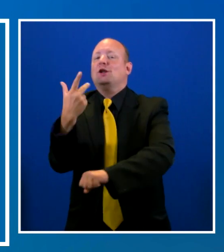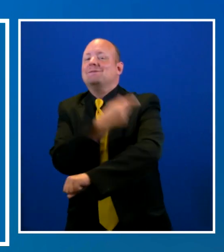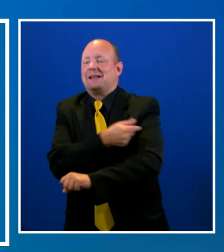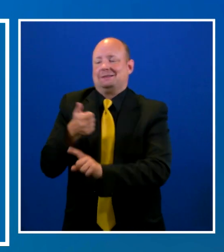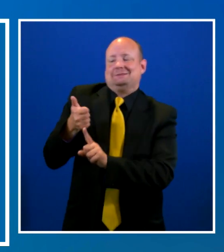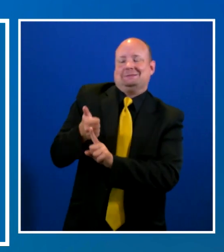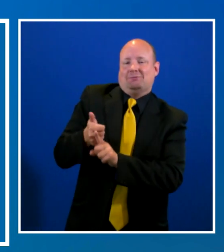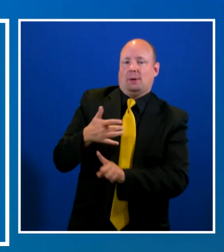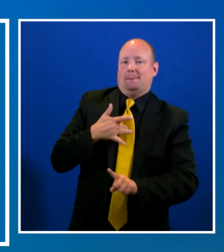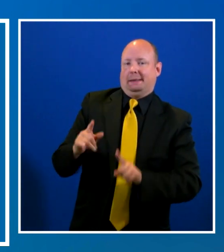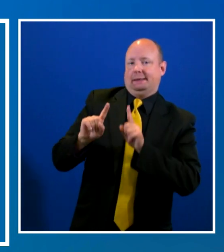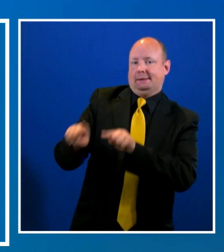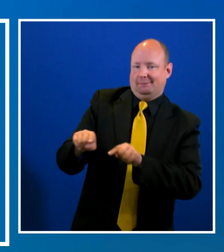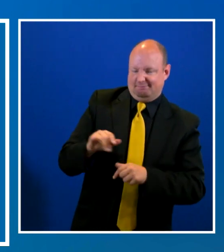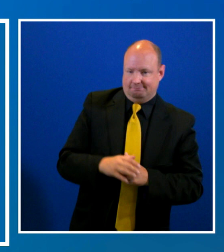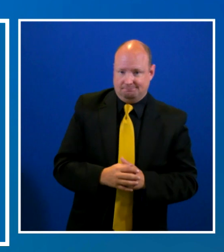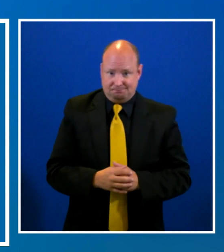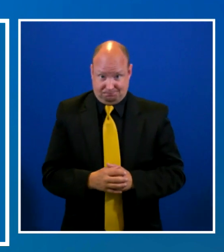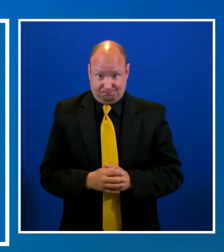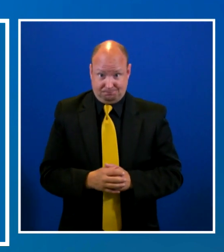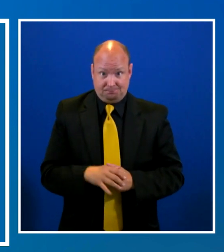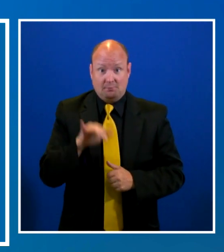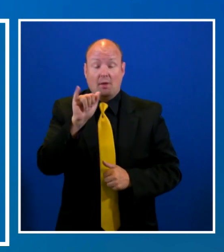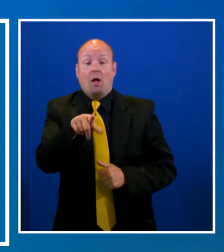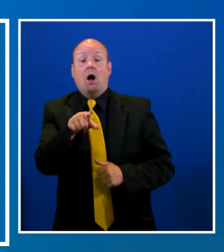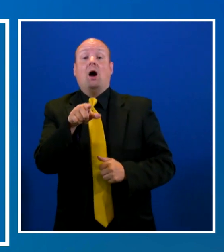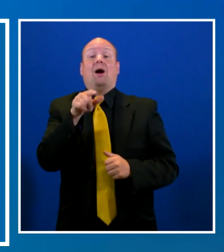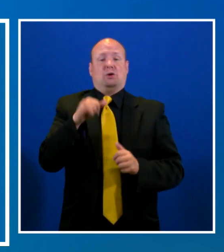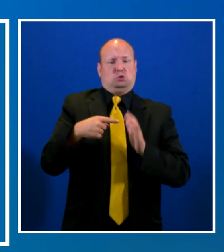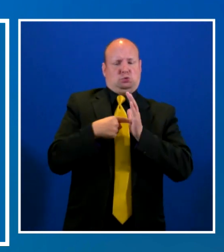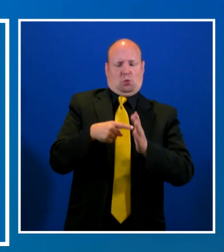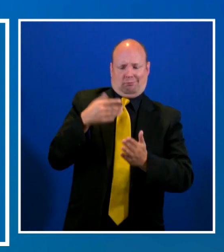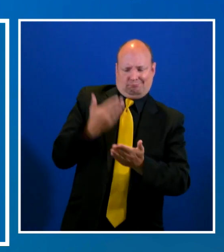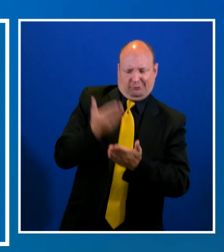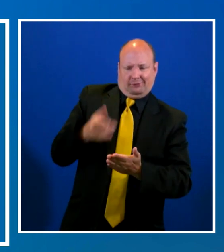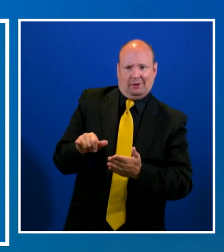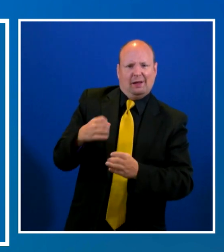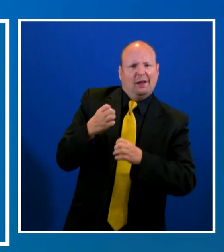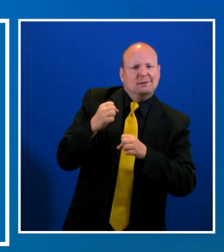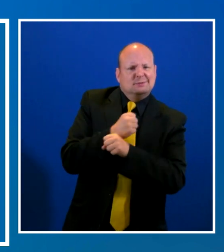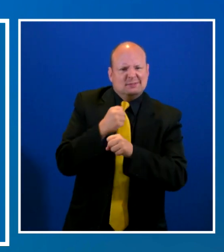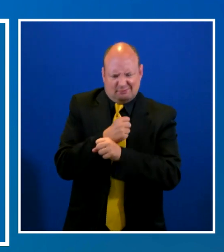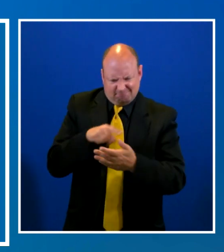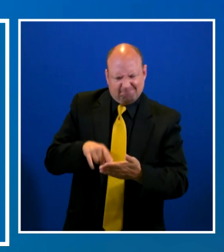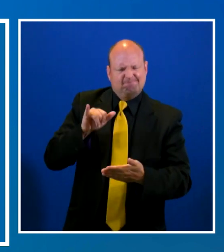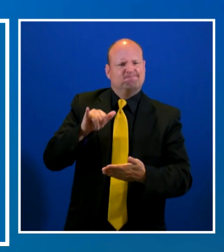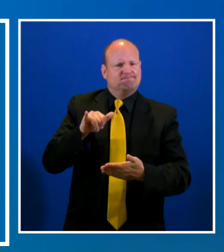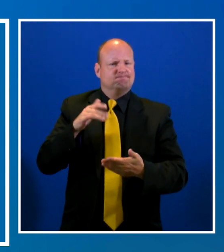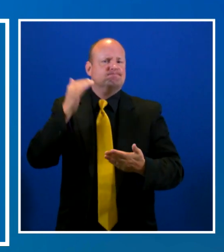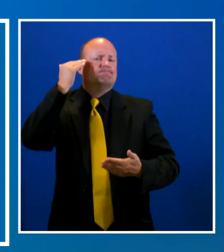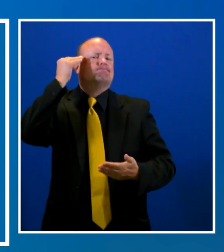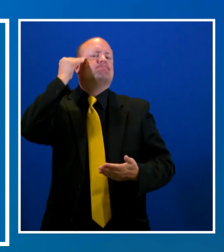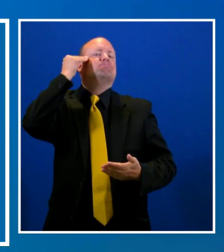Despite this compelling evidence, 43% of Clark County residents have not yet been vaccinated.